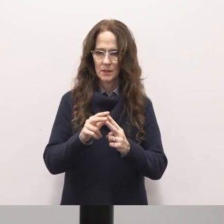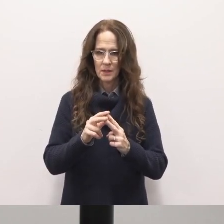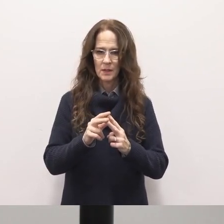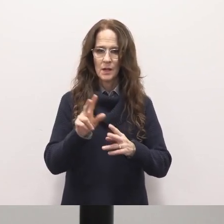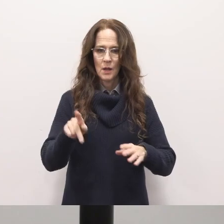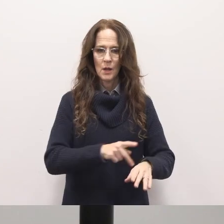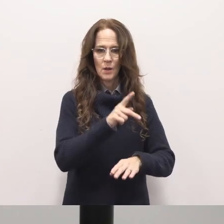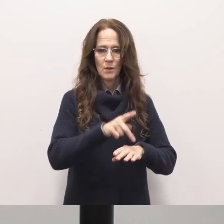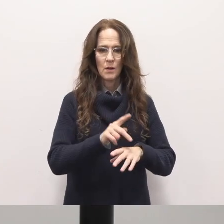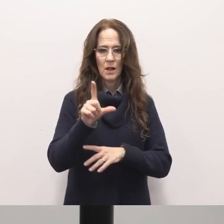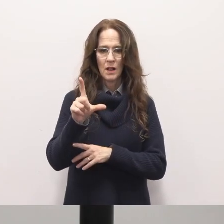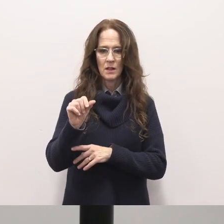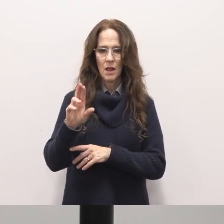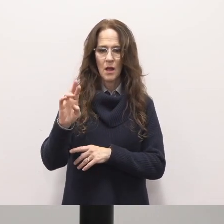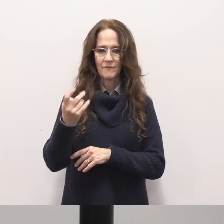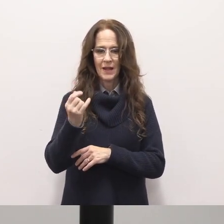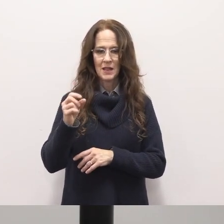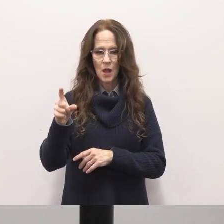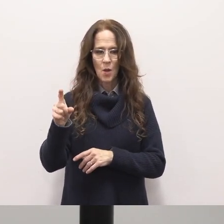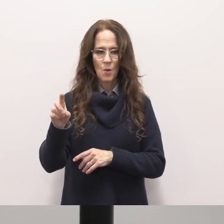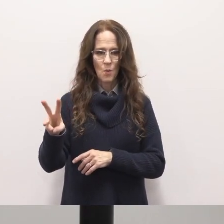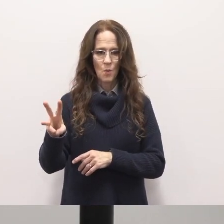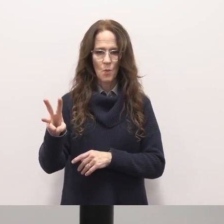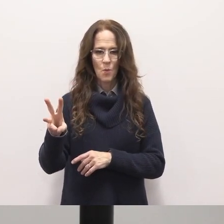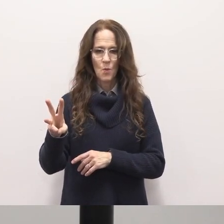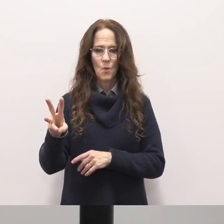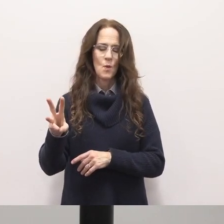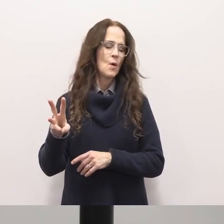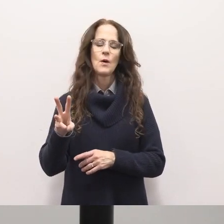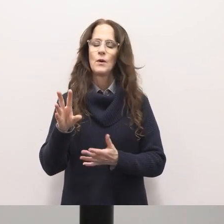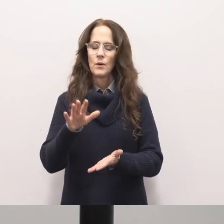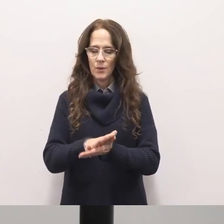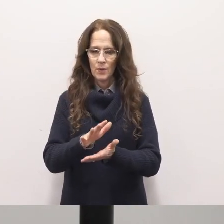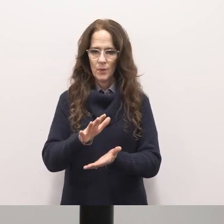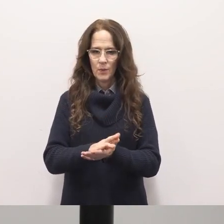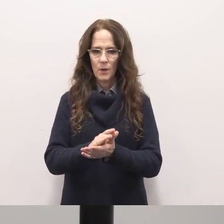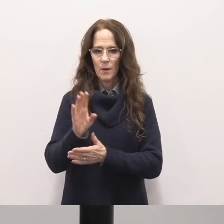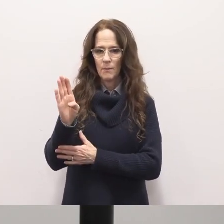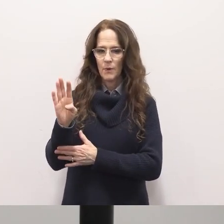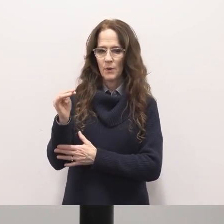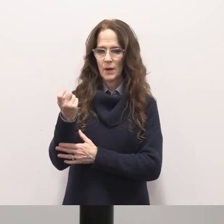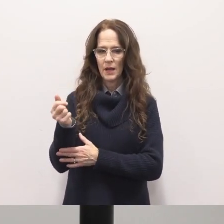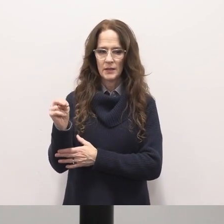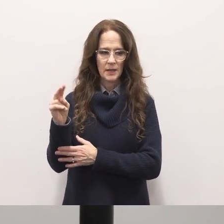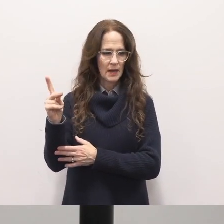at Longfellow Elementary School and Brandon Kent, program facilitator at Hudson